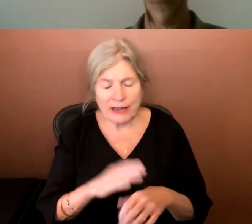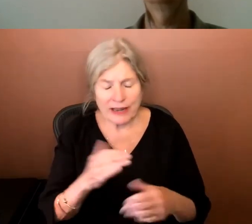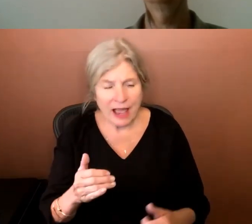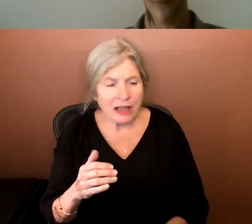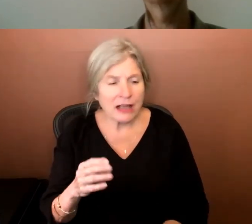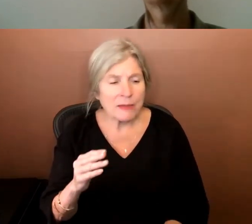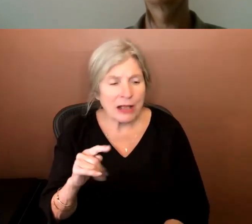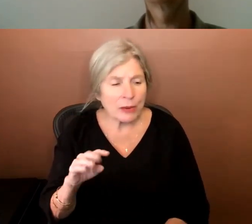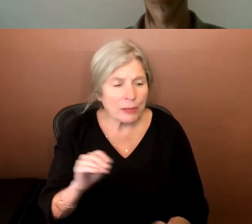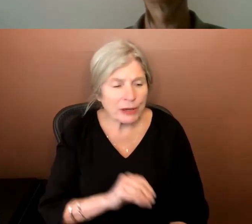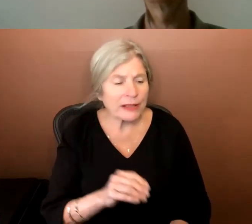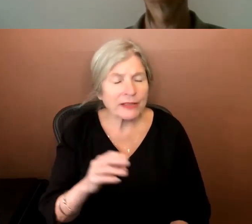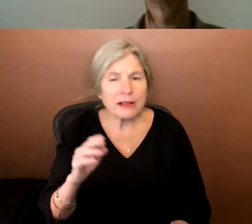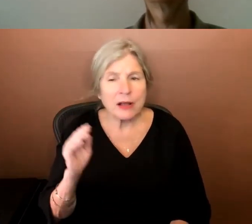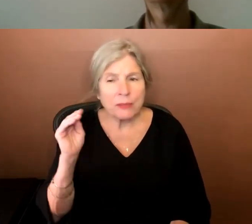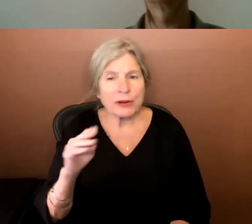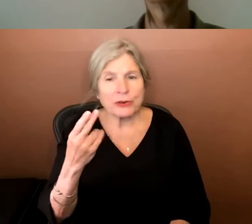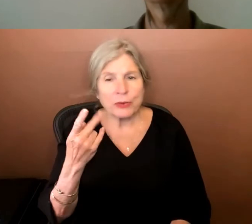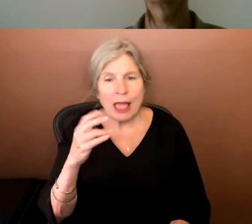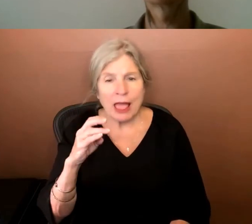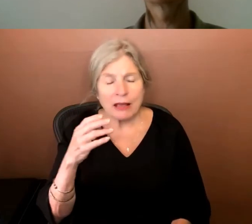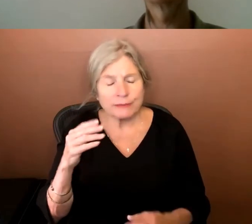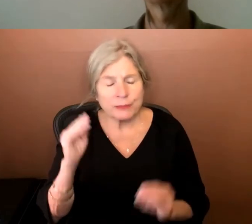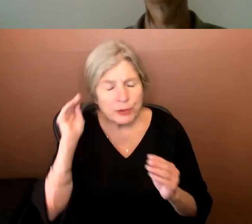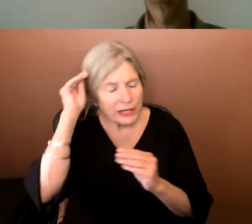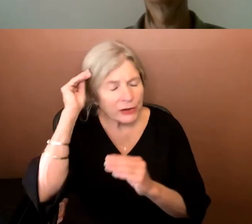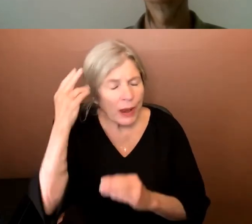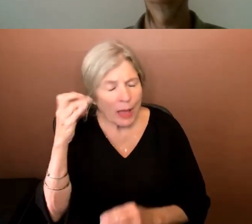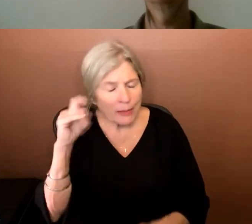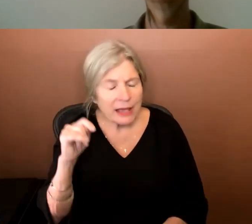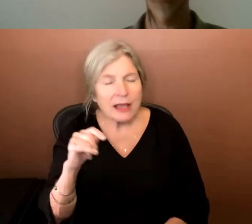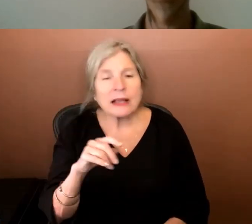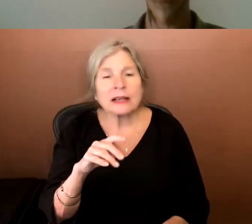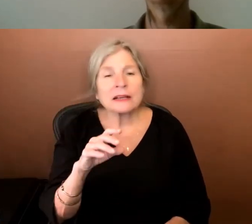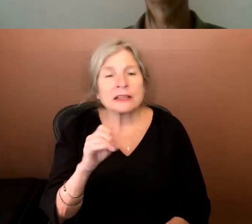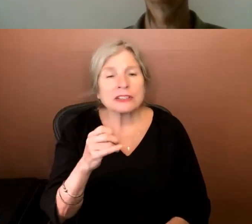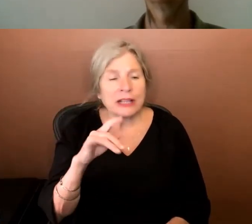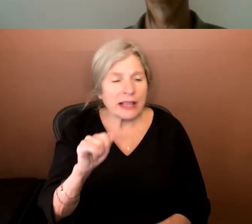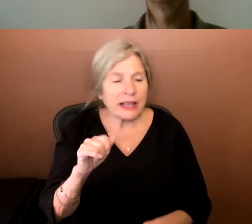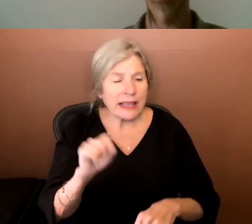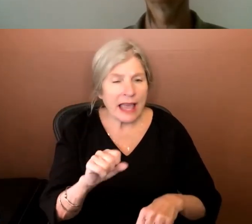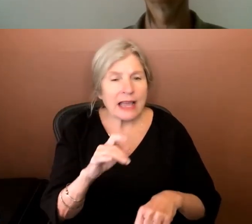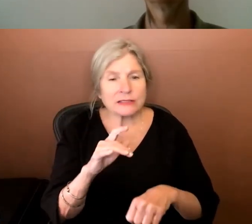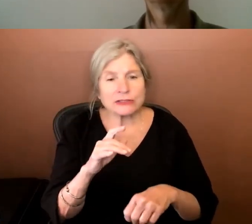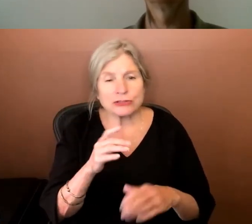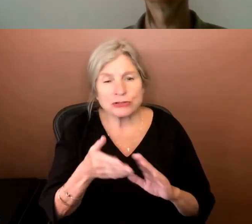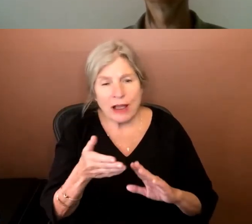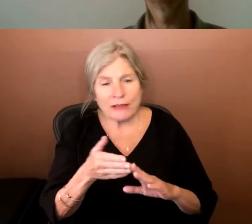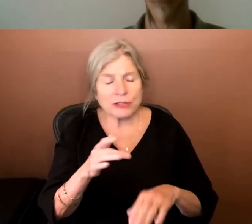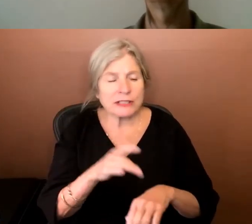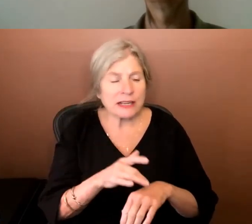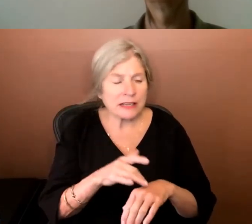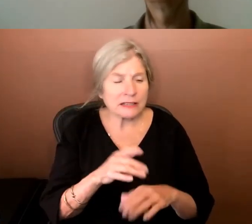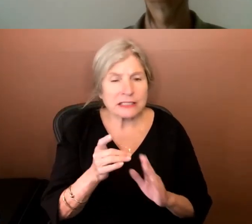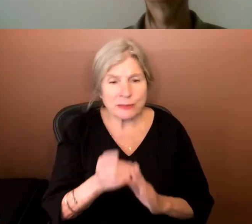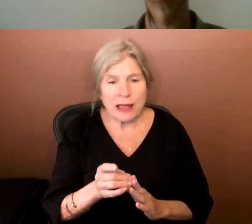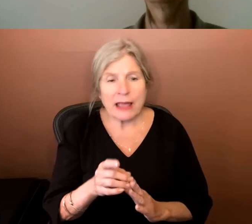Sile can drive her tactile display and Darren and Aaron can run their